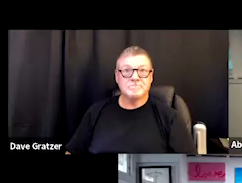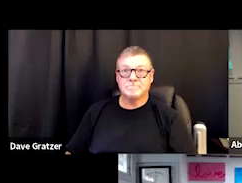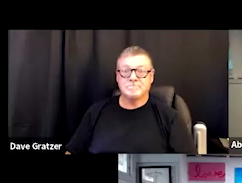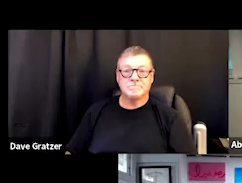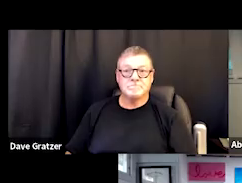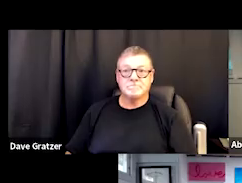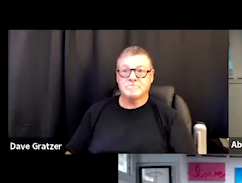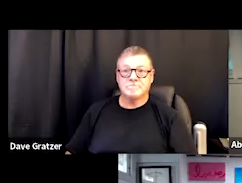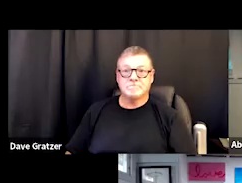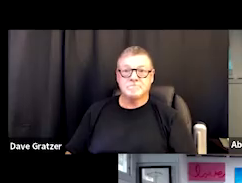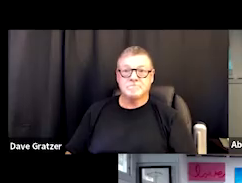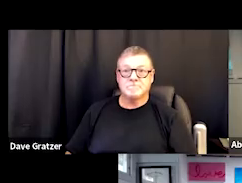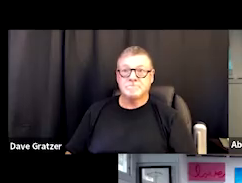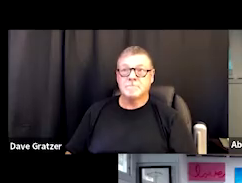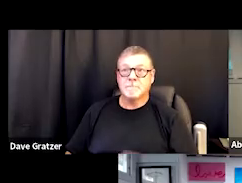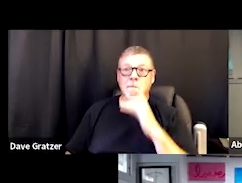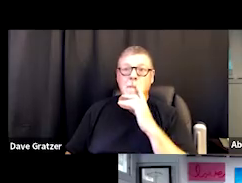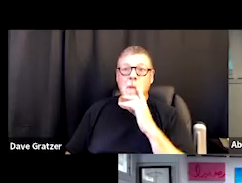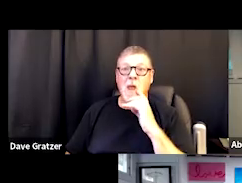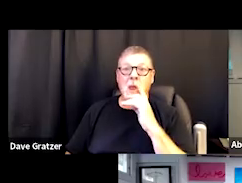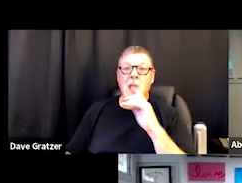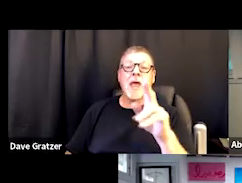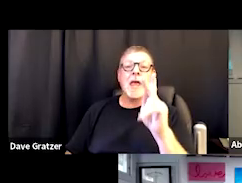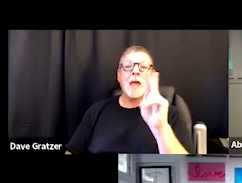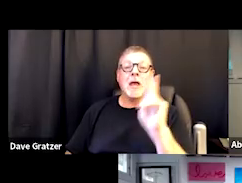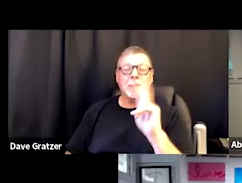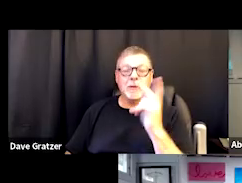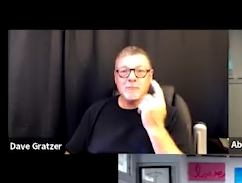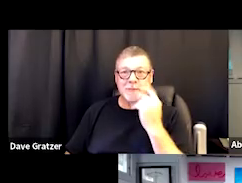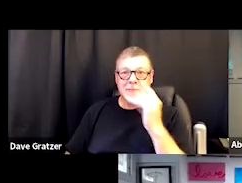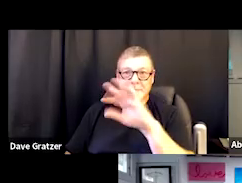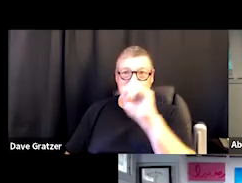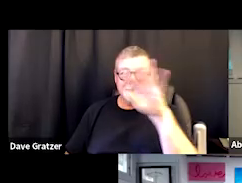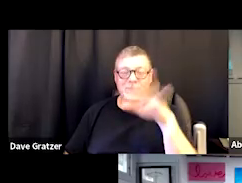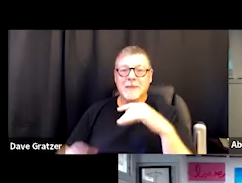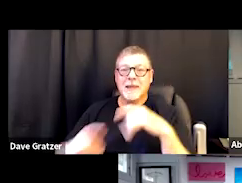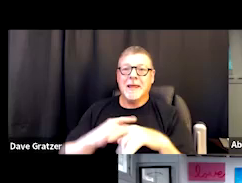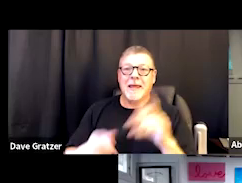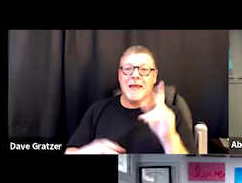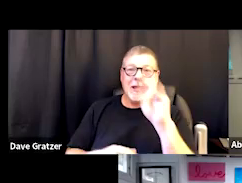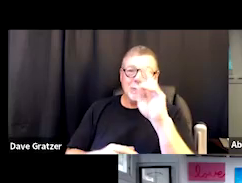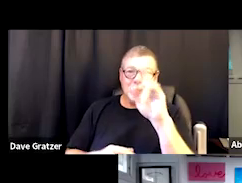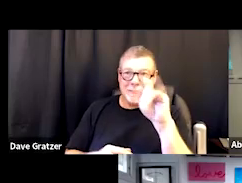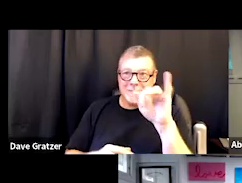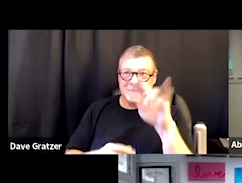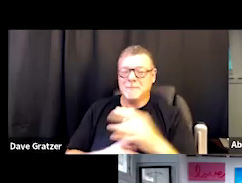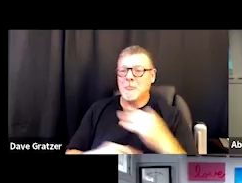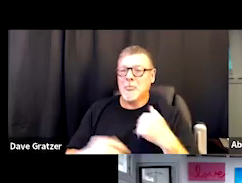Okay, Kristin, I'm gonna give this one to you. So some folks have been asking about what are some options